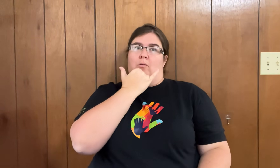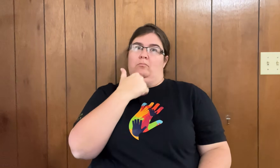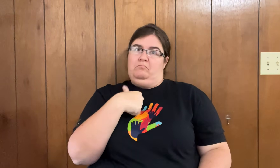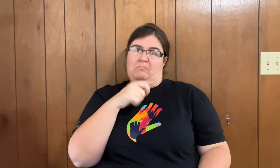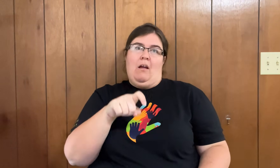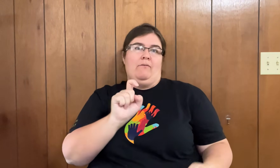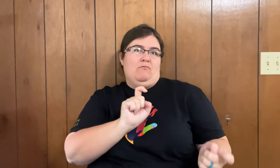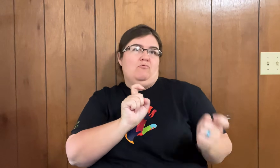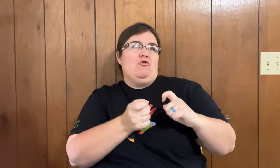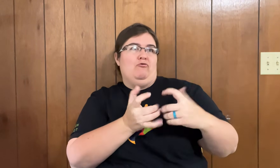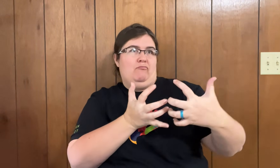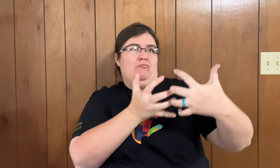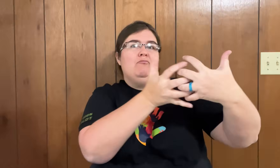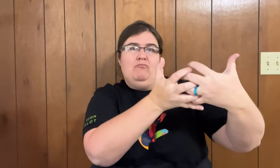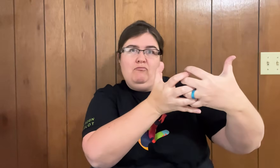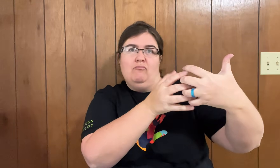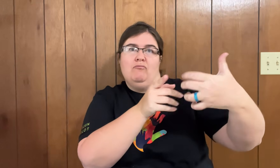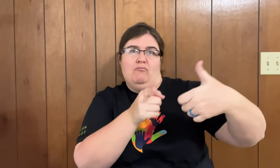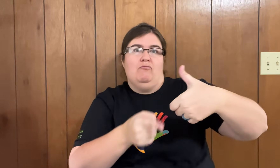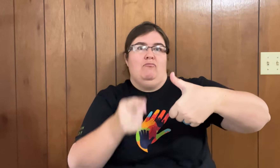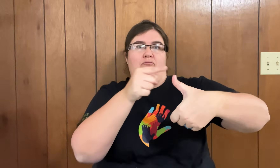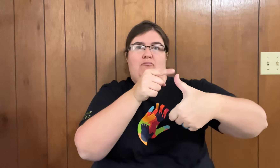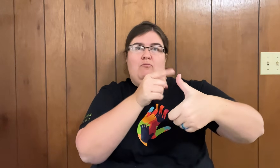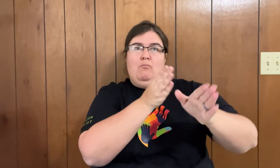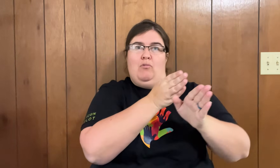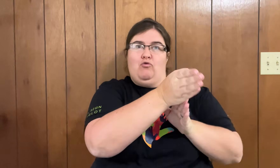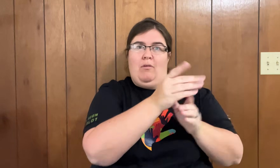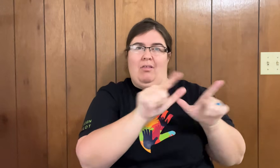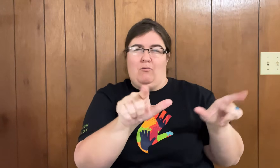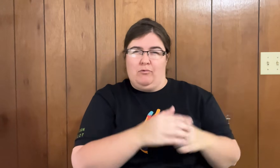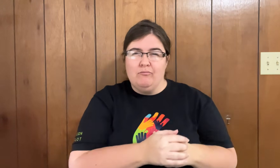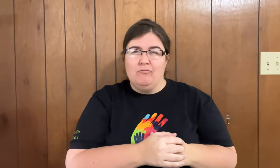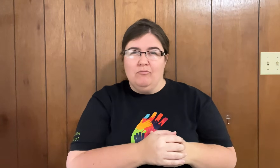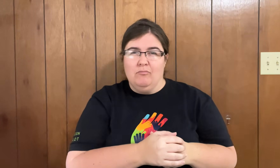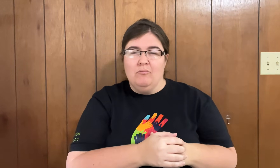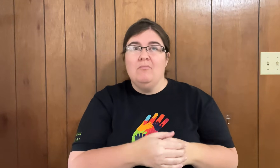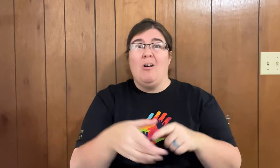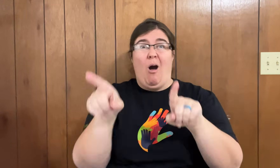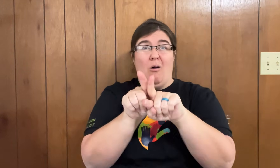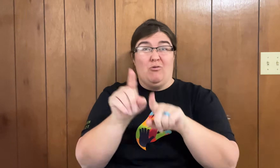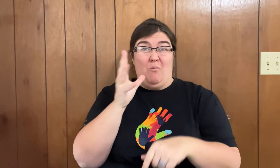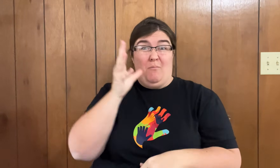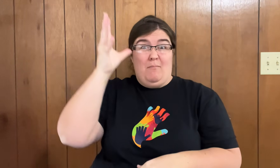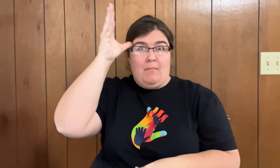language is wrong, I need to change my signs to match the standardized sign language."